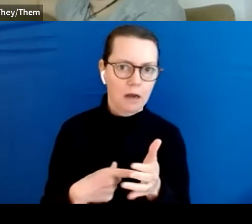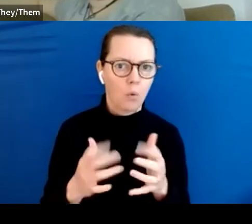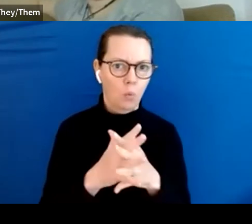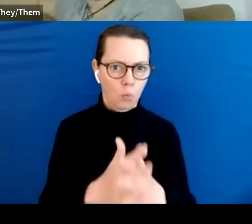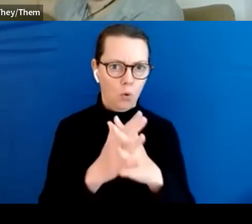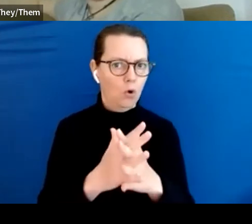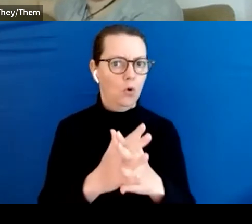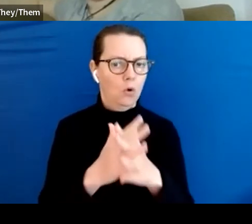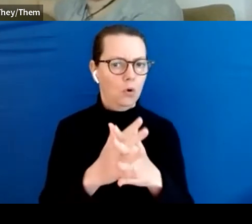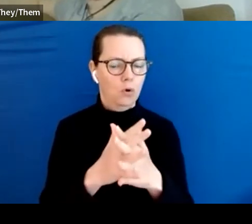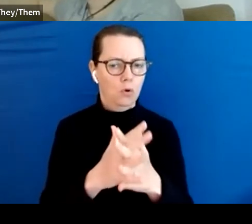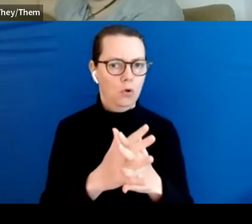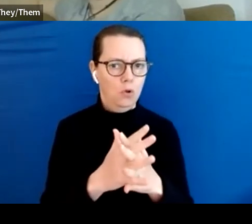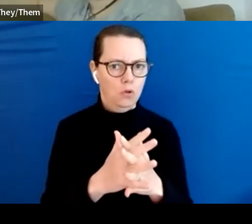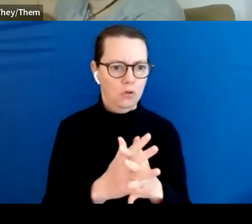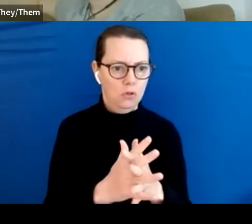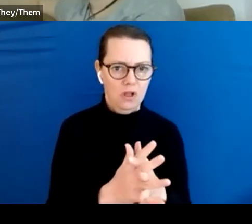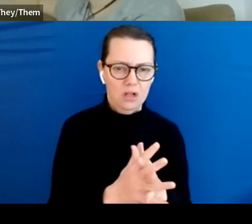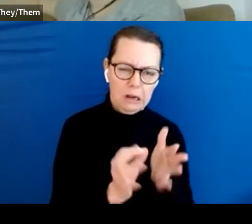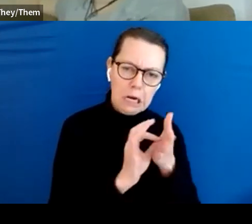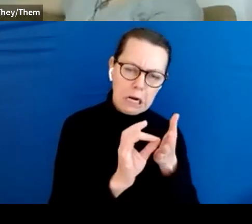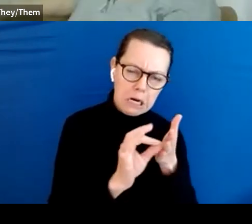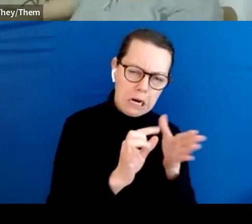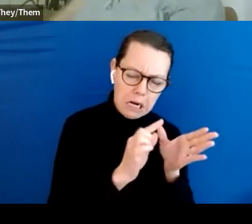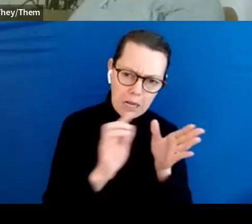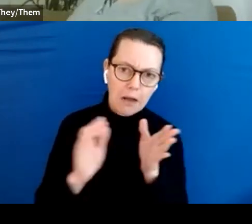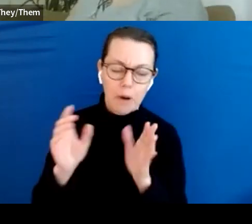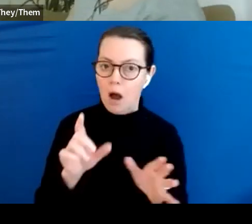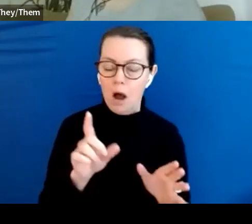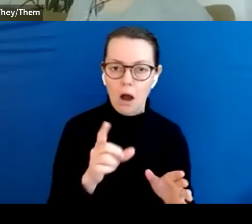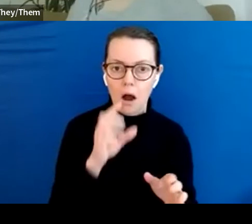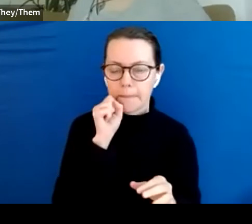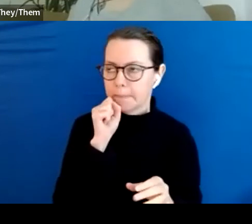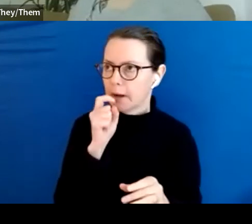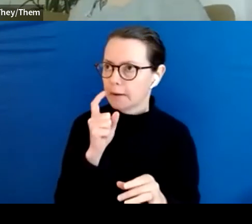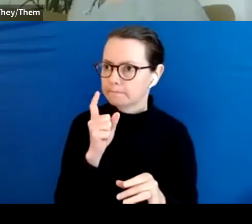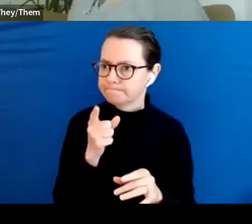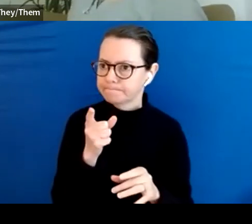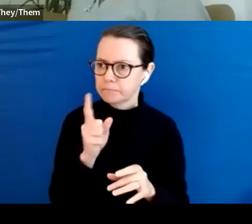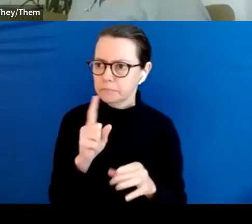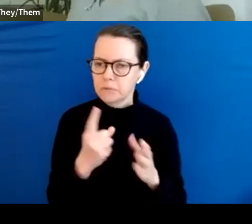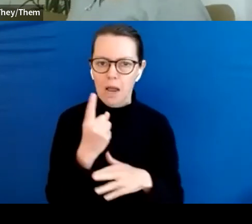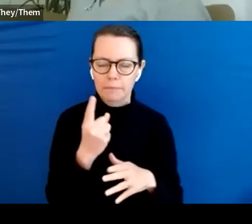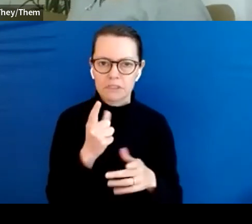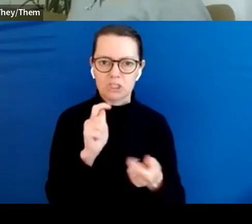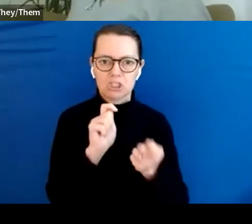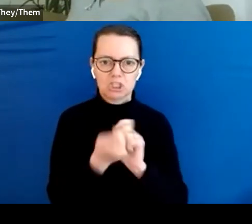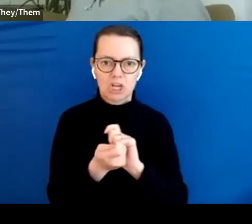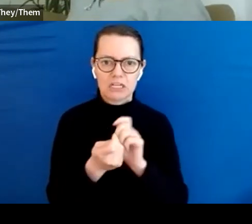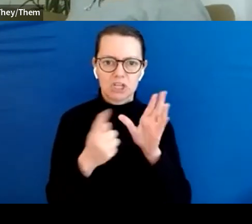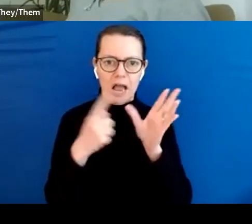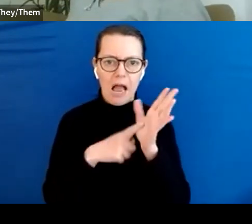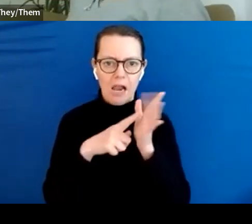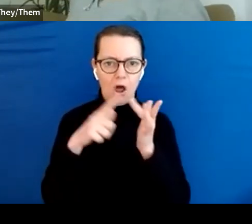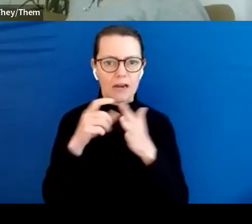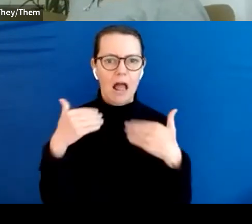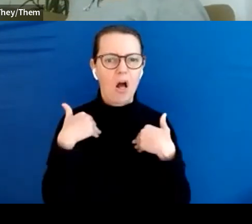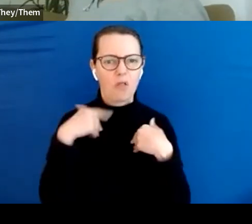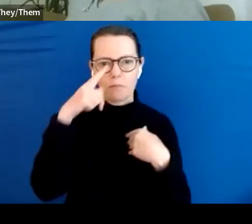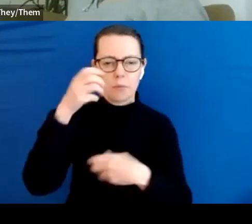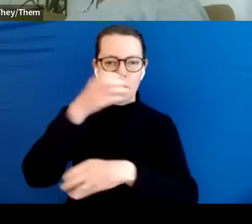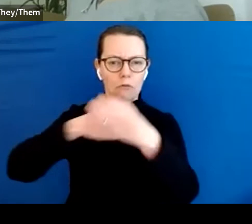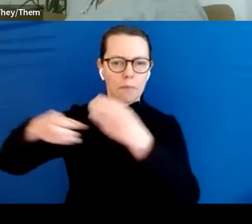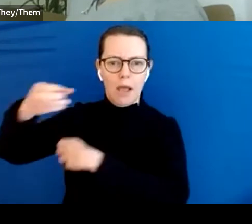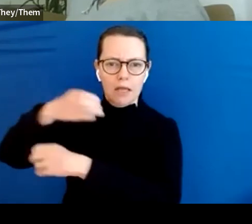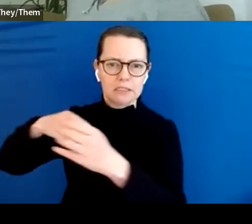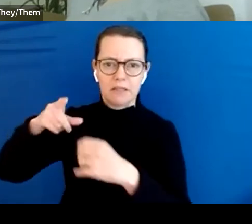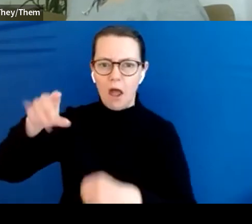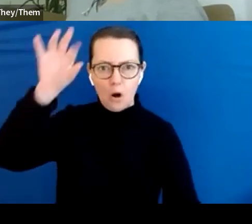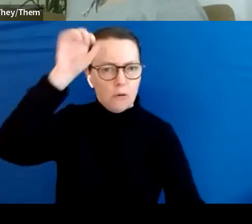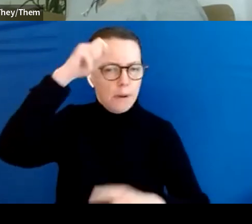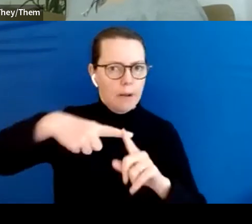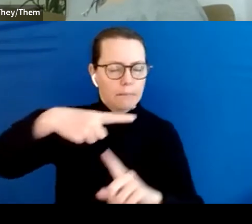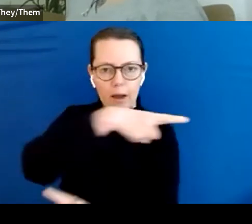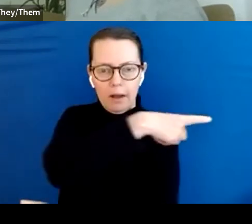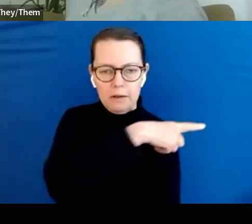Yeah, just document everything not going into exactly everything that we've discussed here but I remember you talking about how there's been some changes in allied health professionals with your child and how they're not remembering everything that is